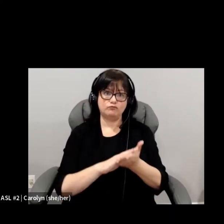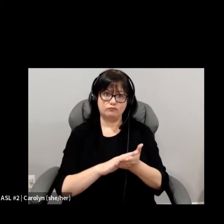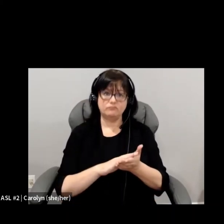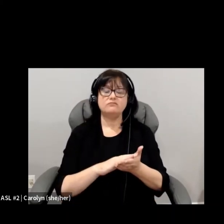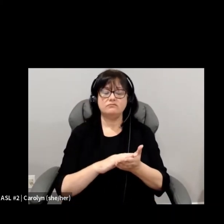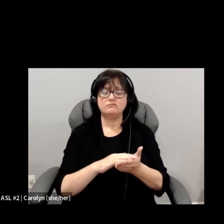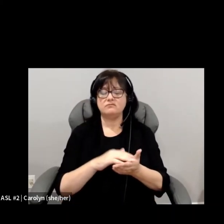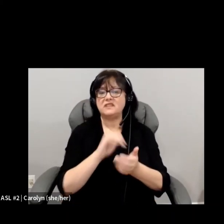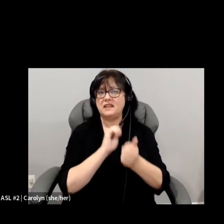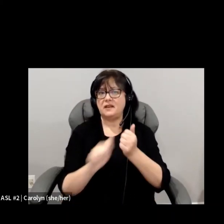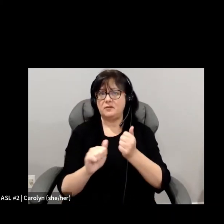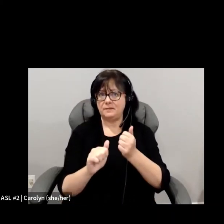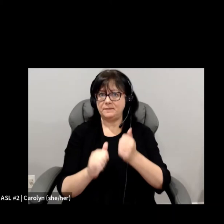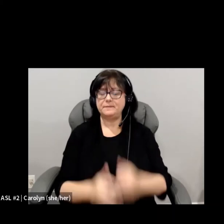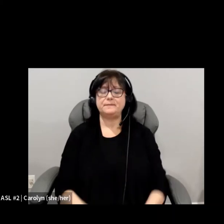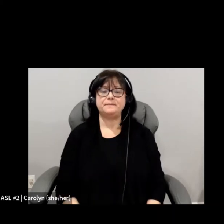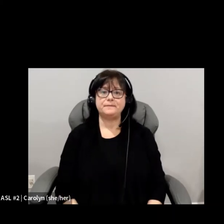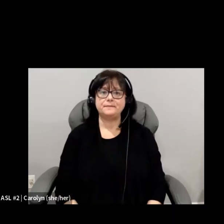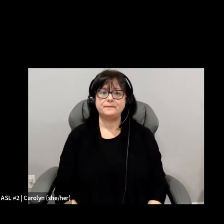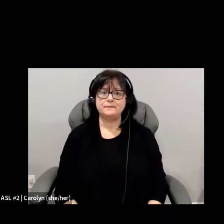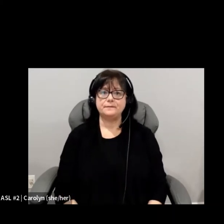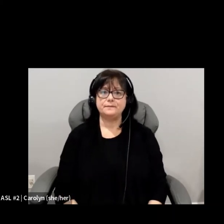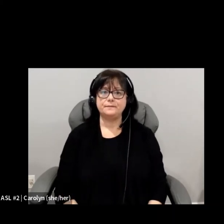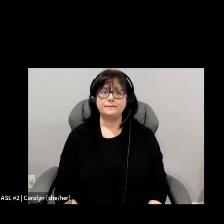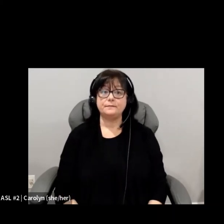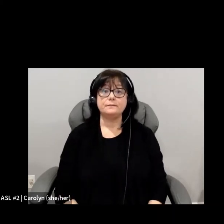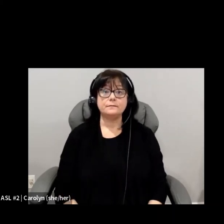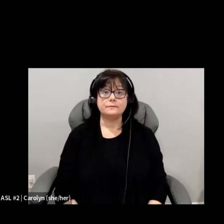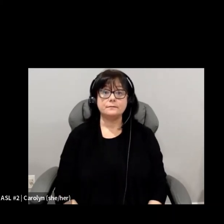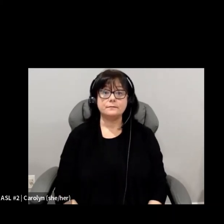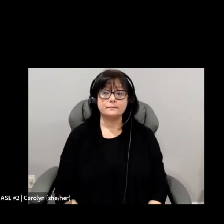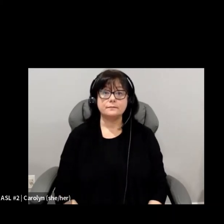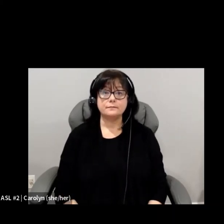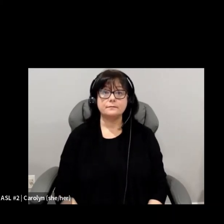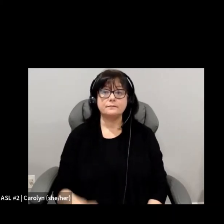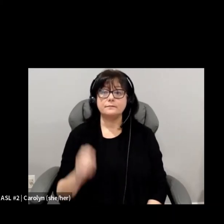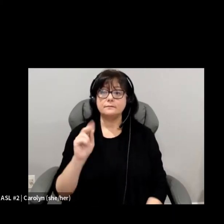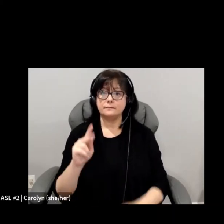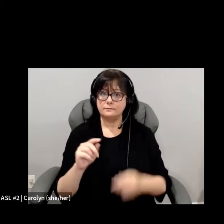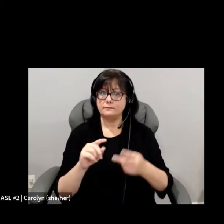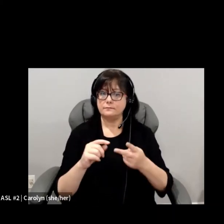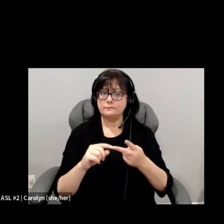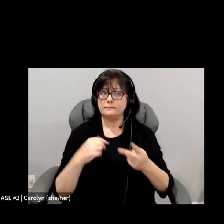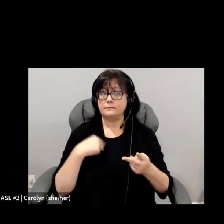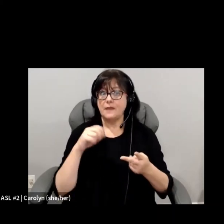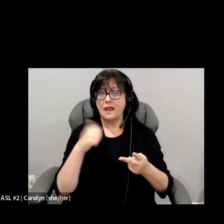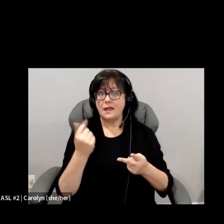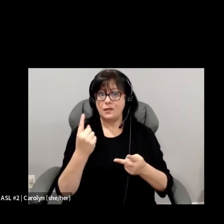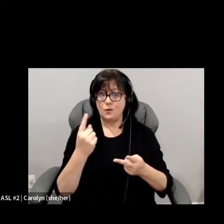Jason Mitschele : OK. I HAVE ANOTHER MOTION TO MAKE.